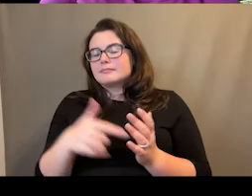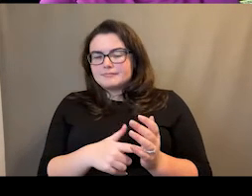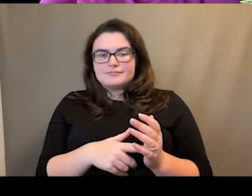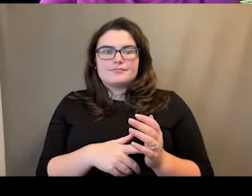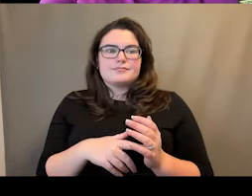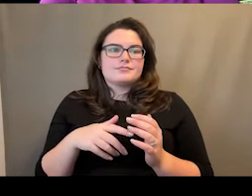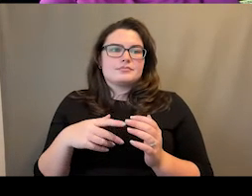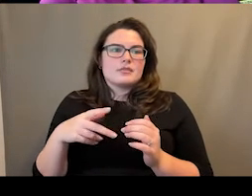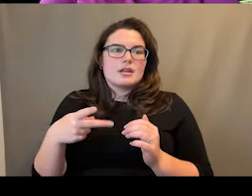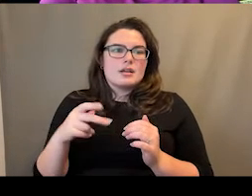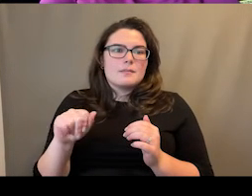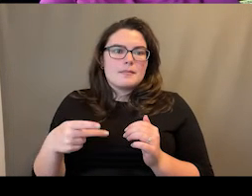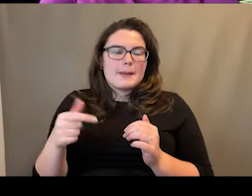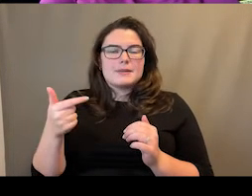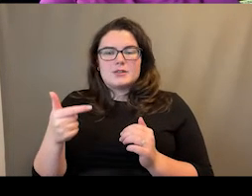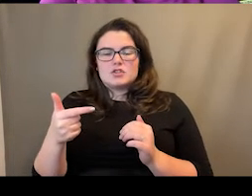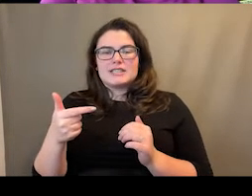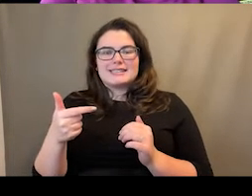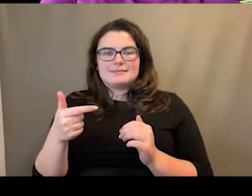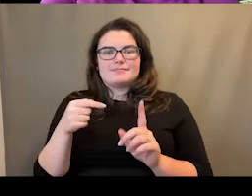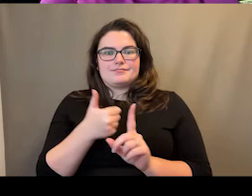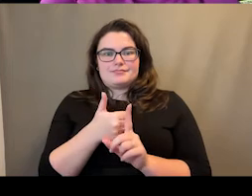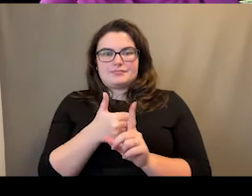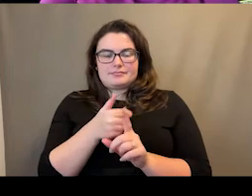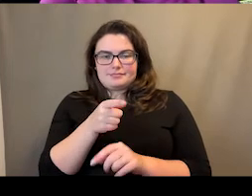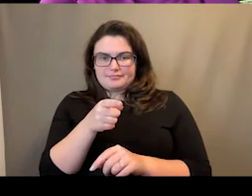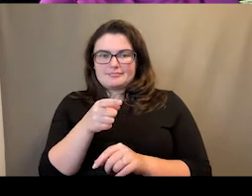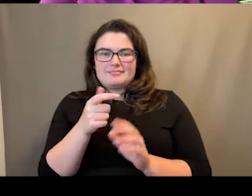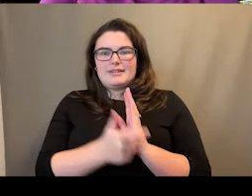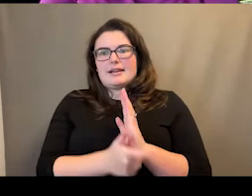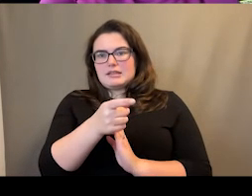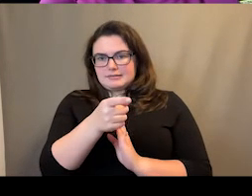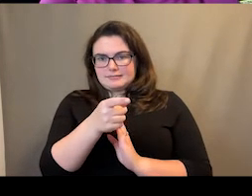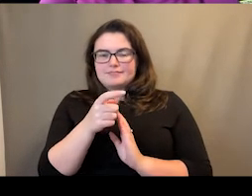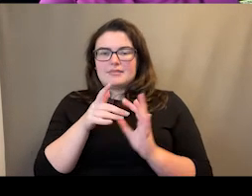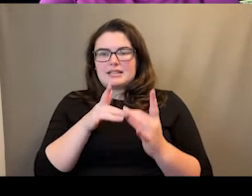which is the proposal and award policies and procedures guide is updated